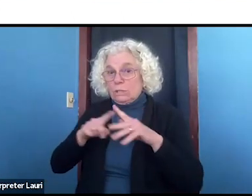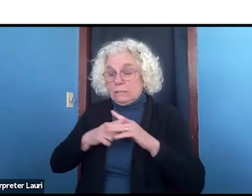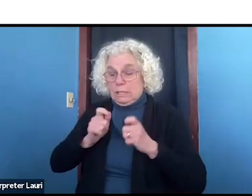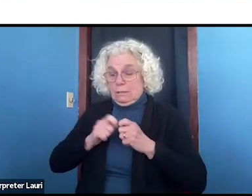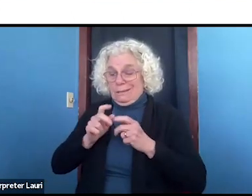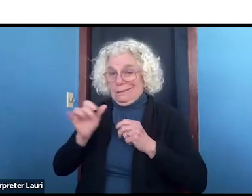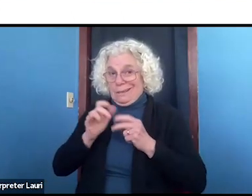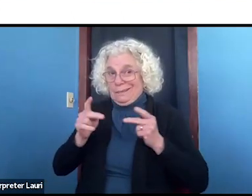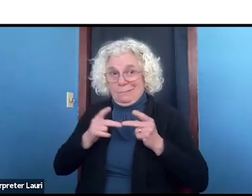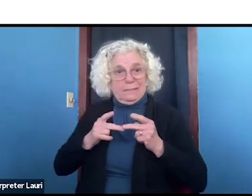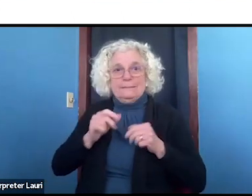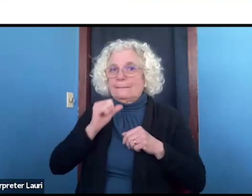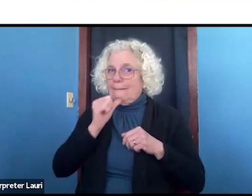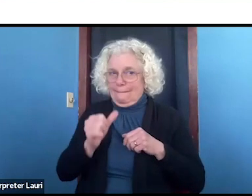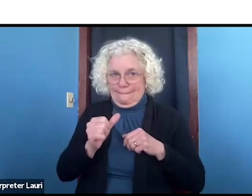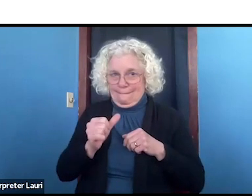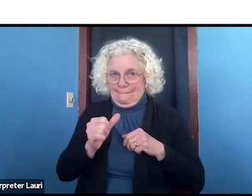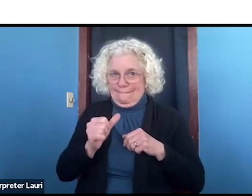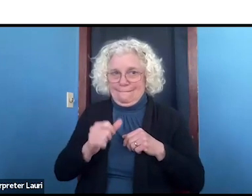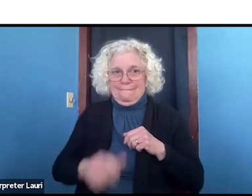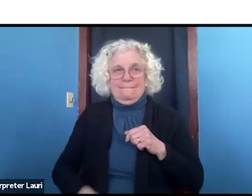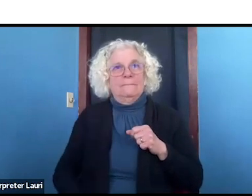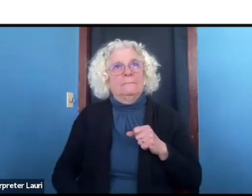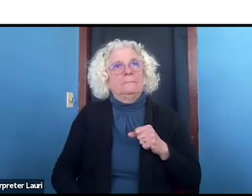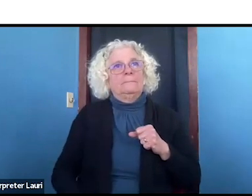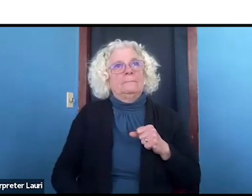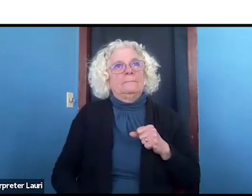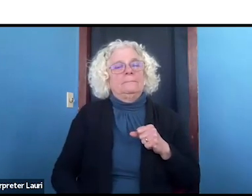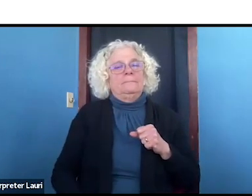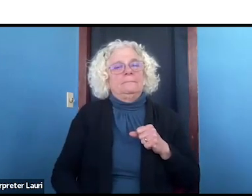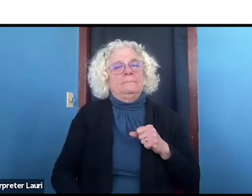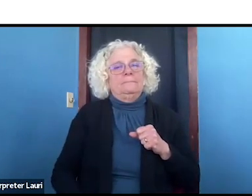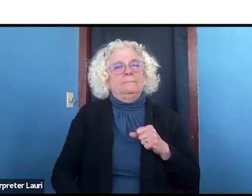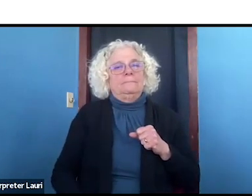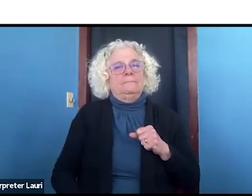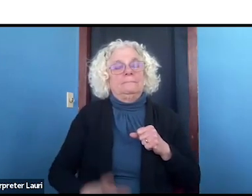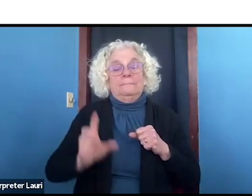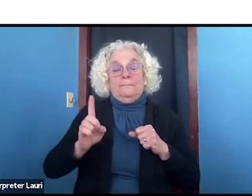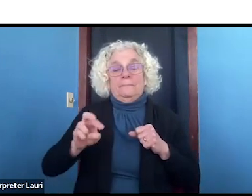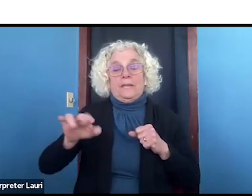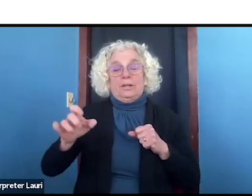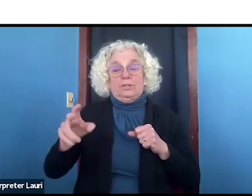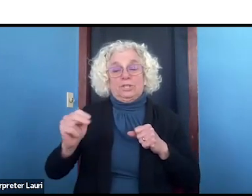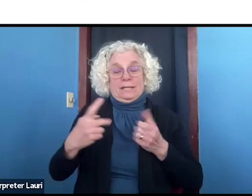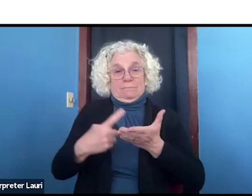Next slide. And again, Dr. Jackson addressed health inequities earlier, but it's important